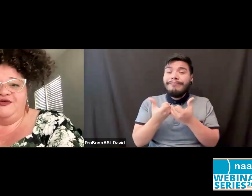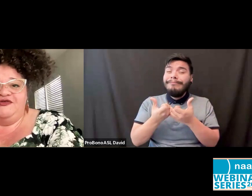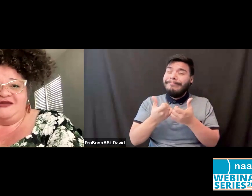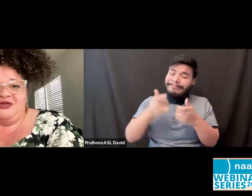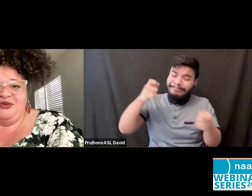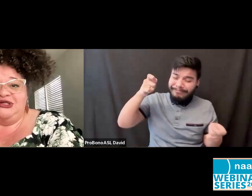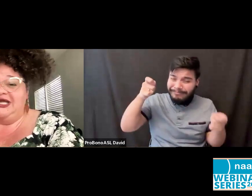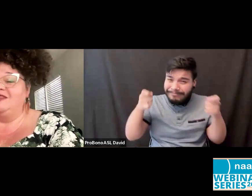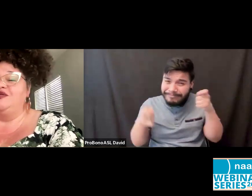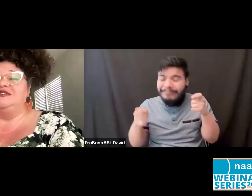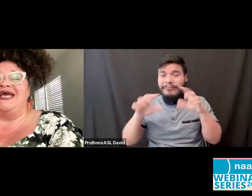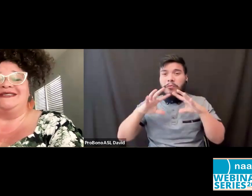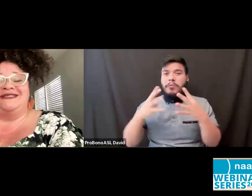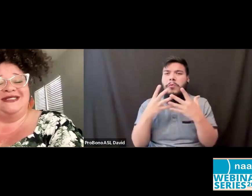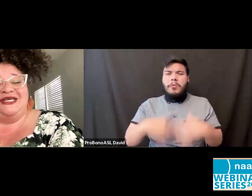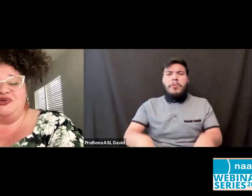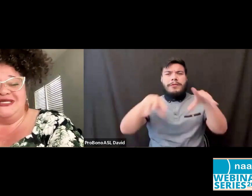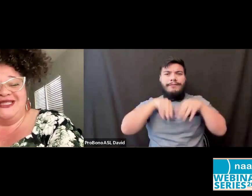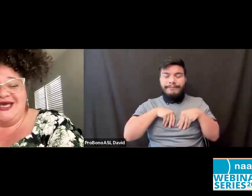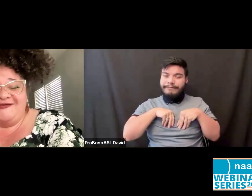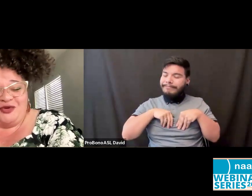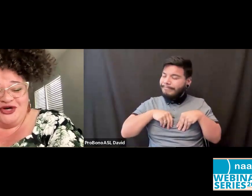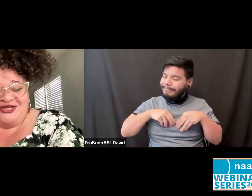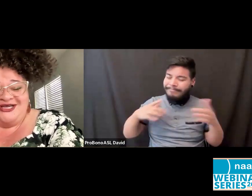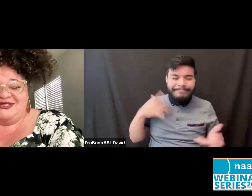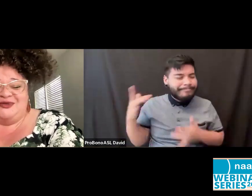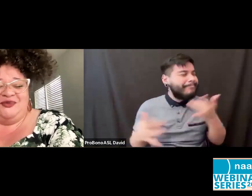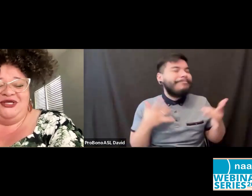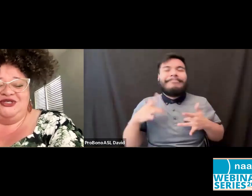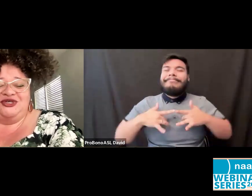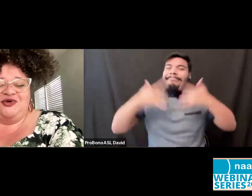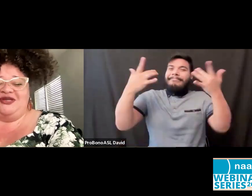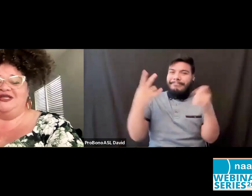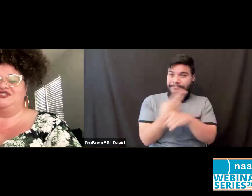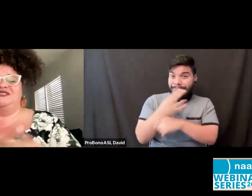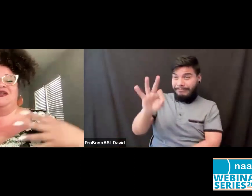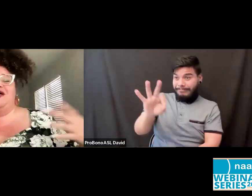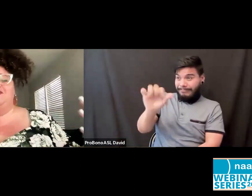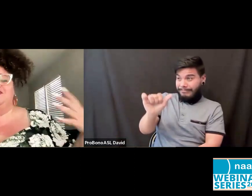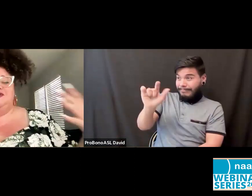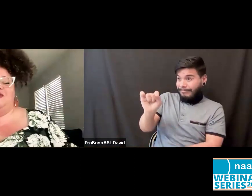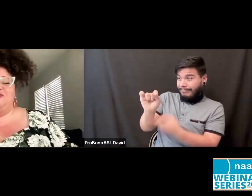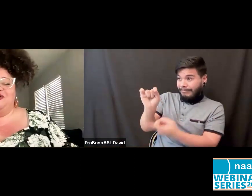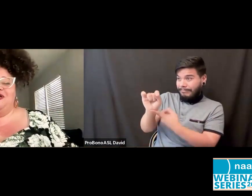for fat people, enthusiastically using the F word so that we can show that it is just another descriptor